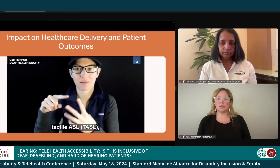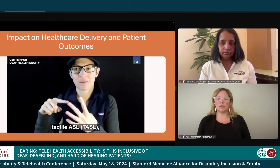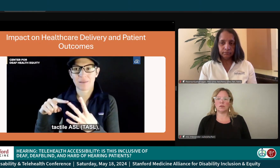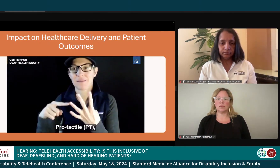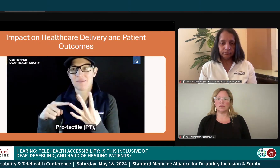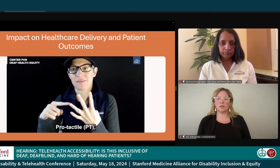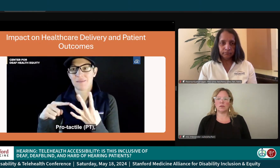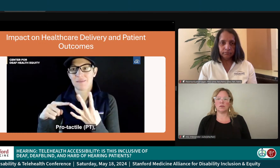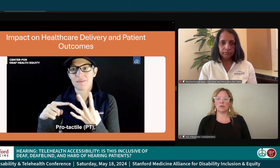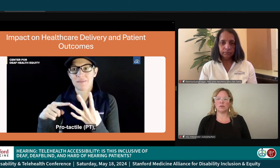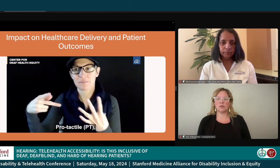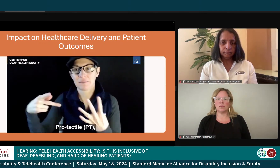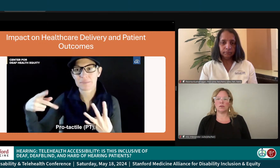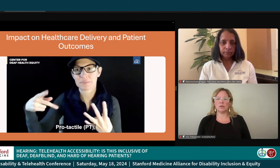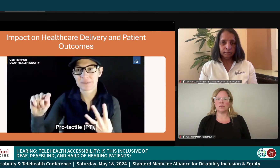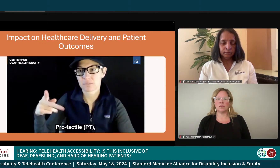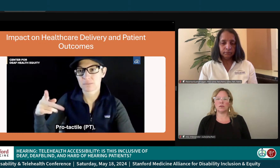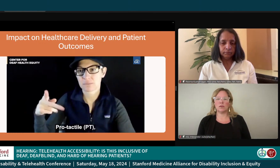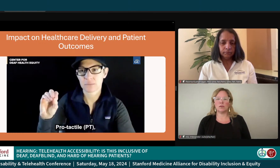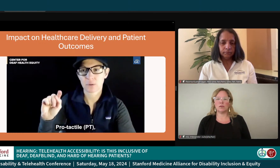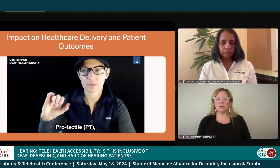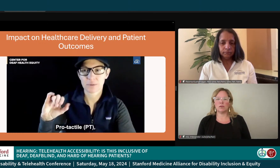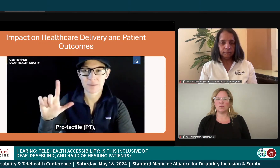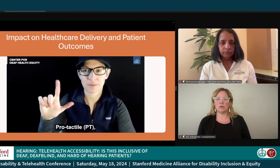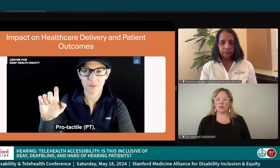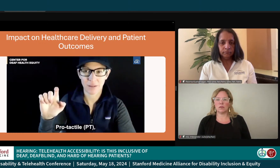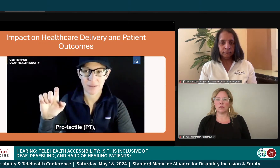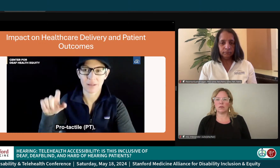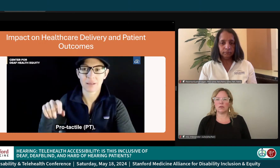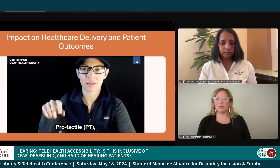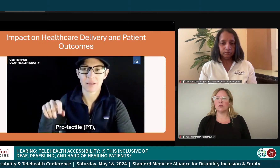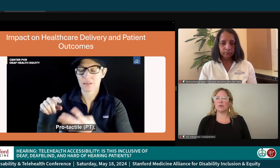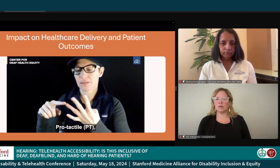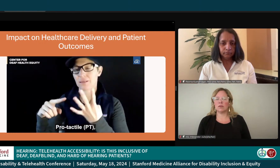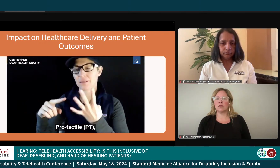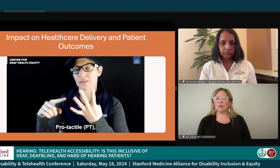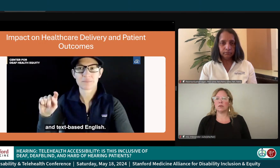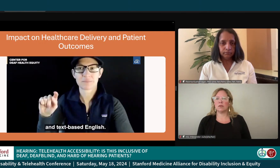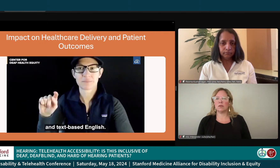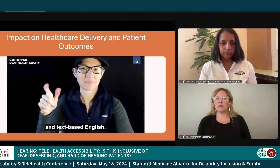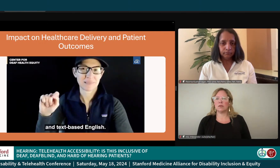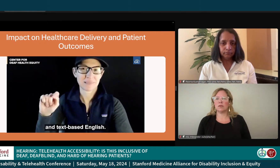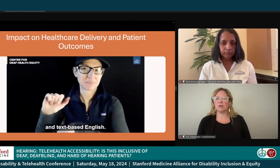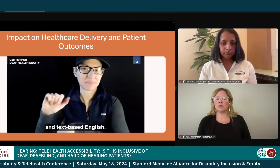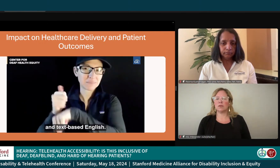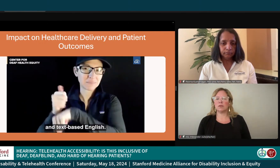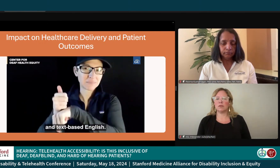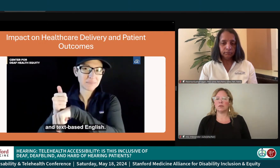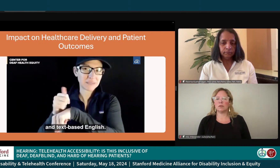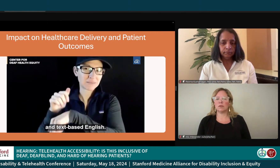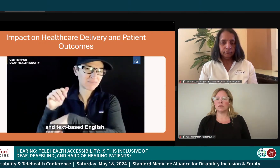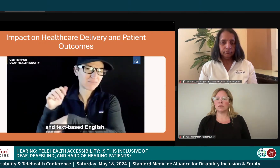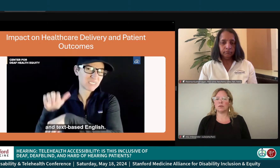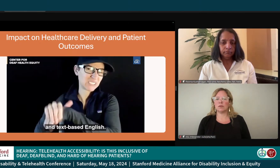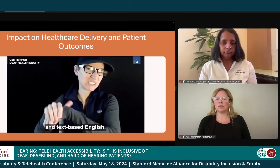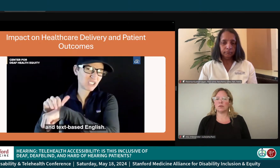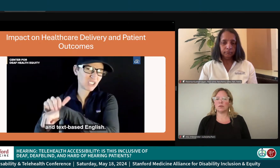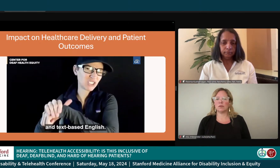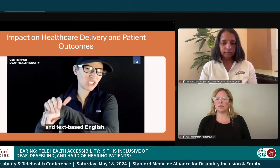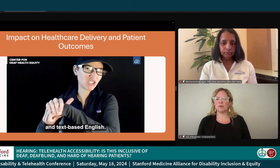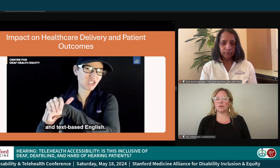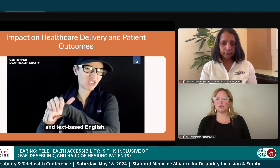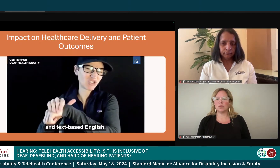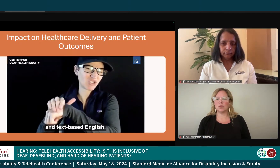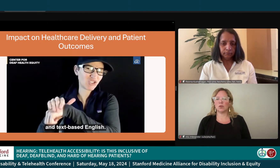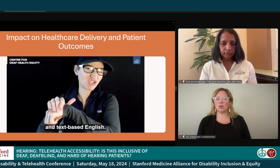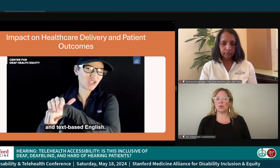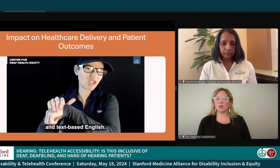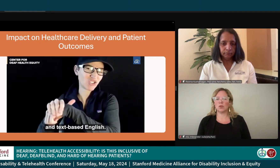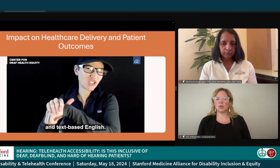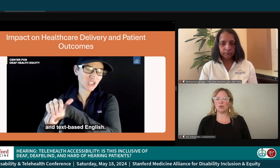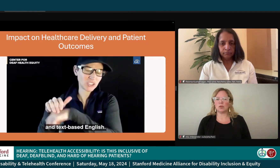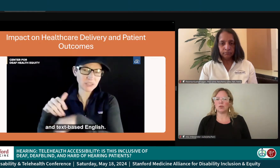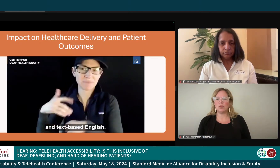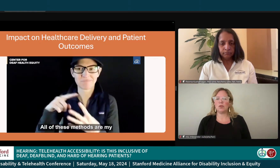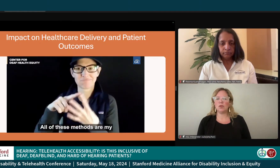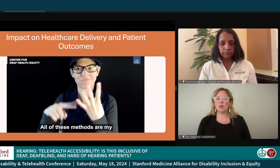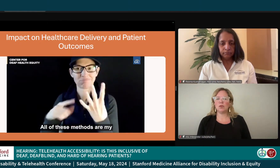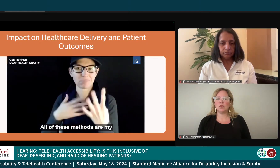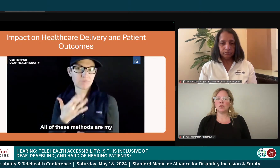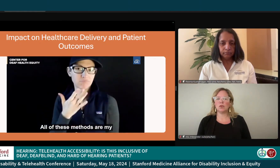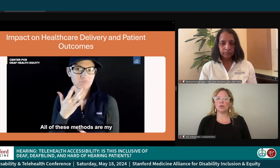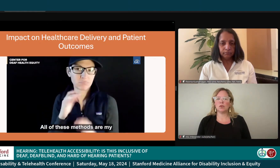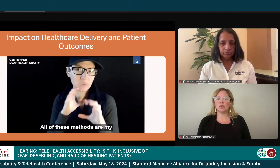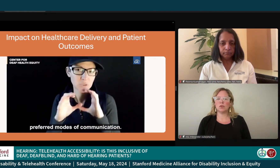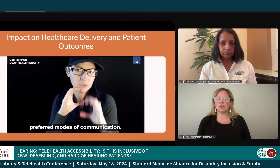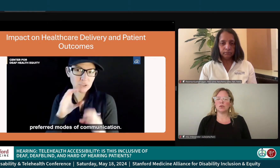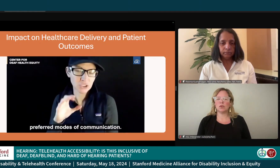TASL, Pro-tactile, PT, text-based English. All of these methods are my preferred